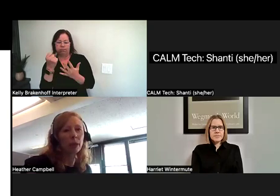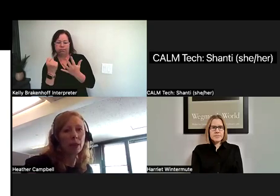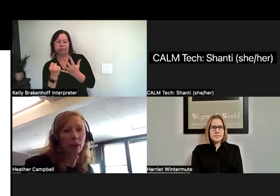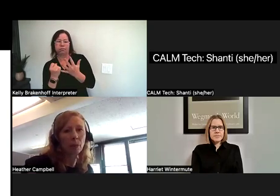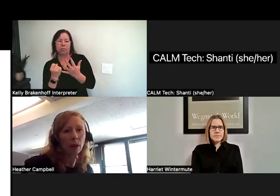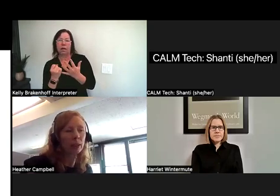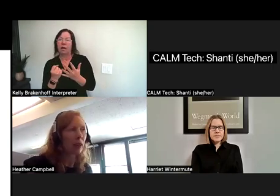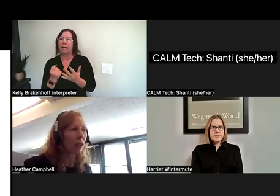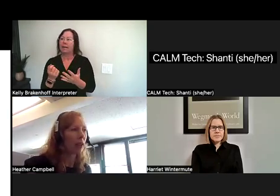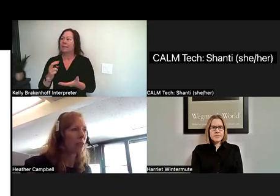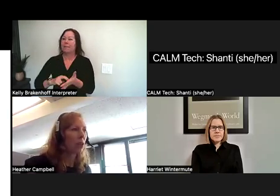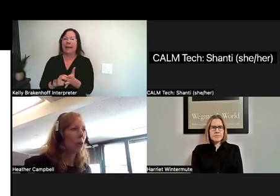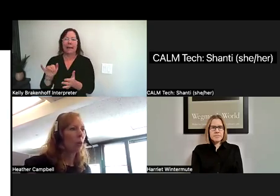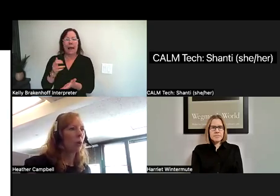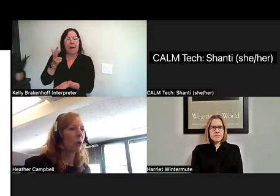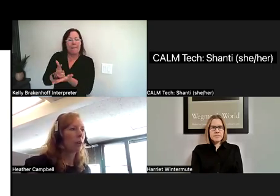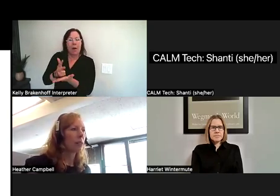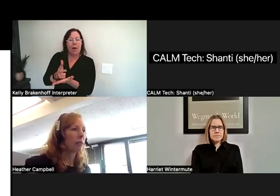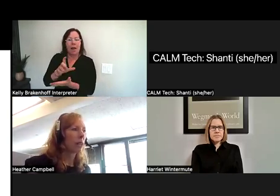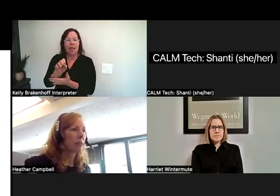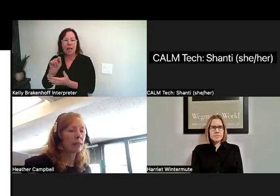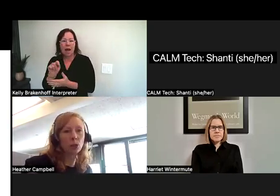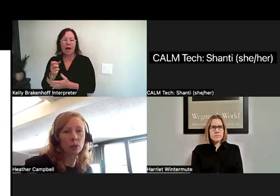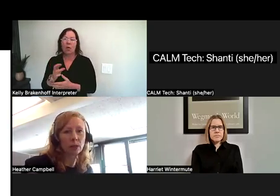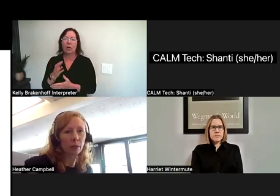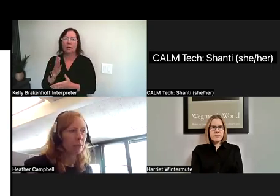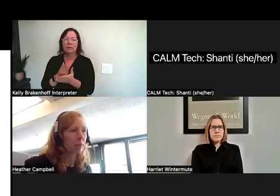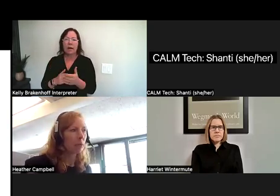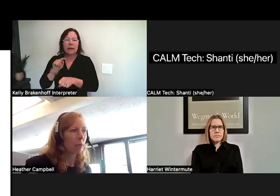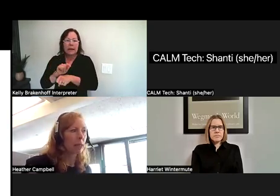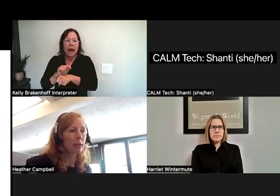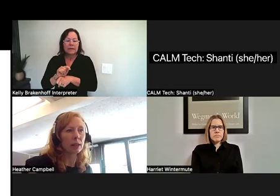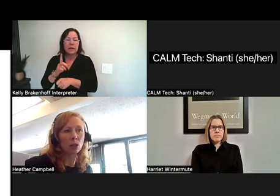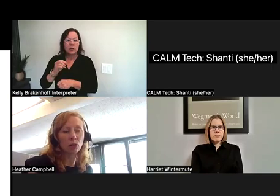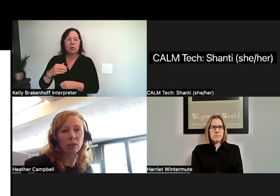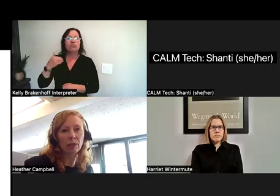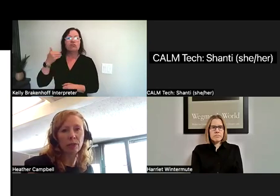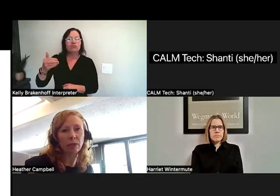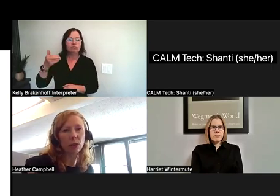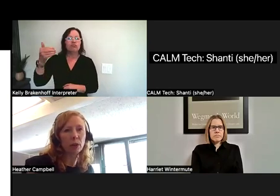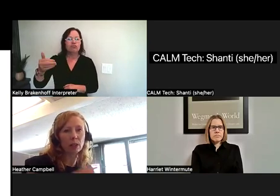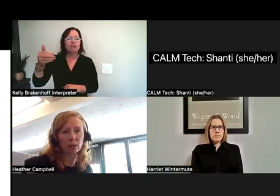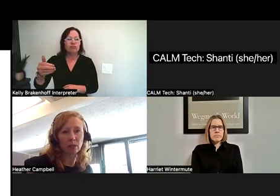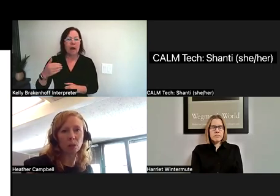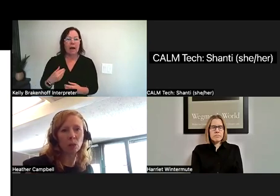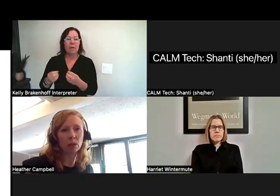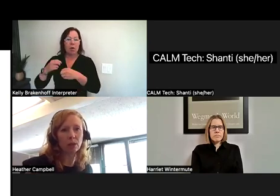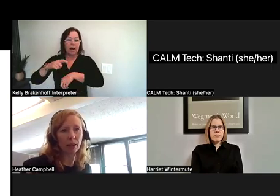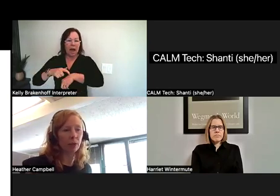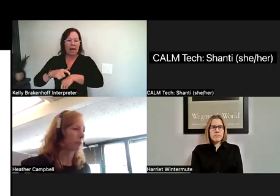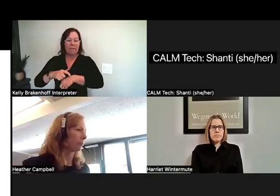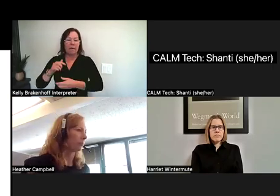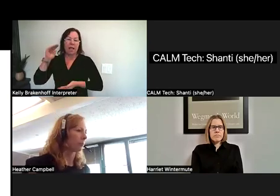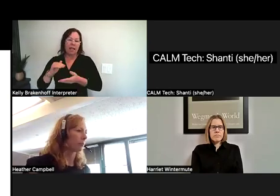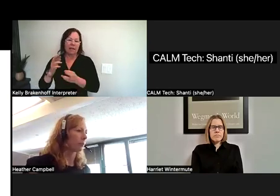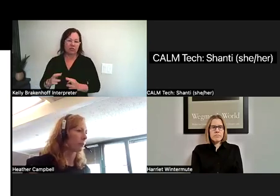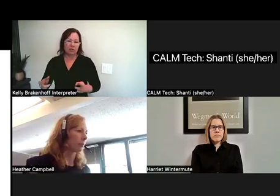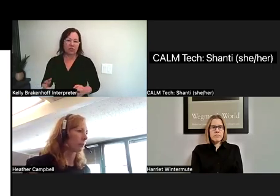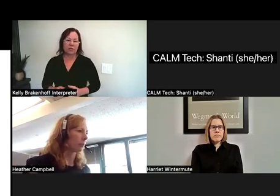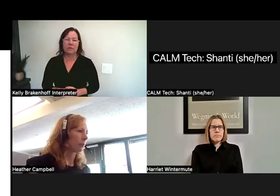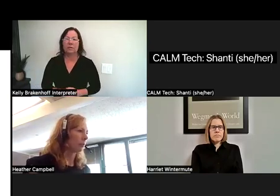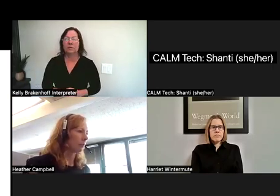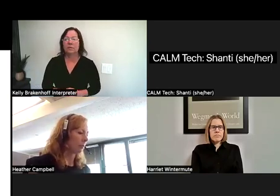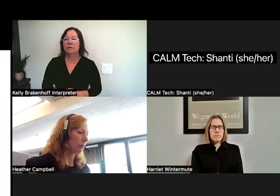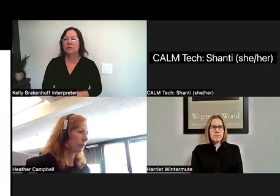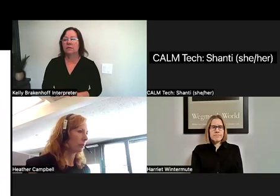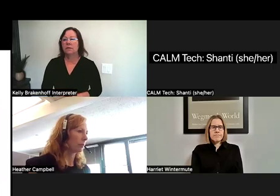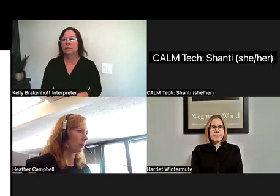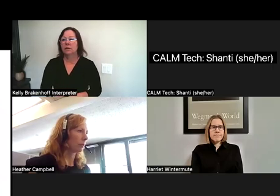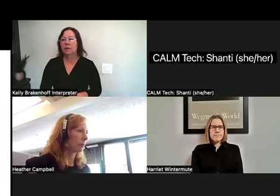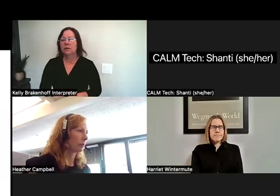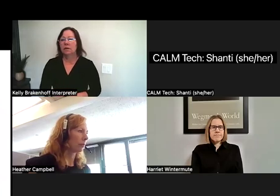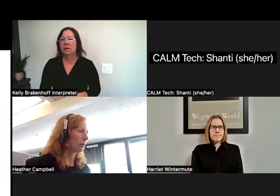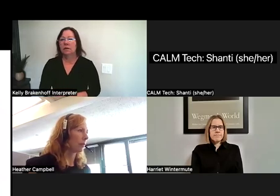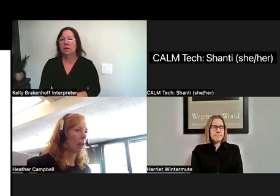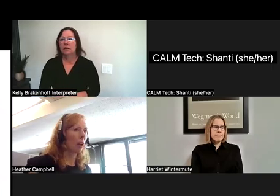be a parking lot. Or a set of tasks to do as time permits and you'd give the fewest resources here.